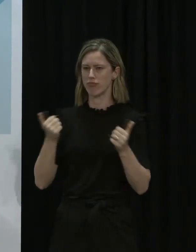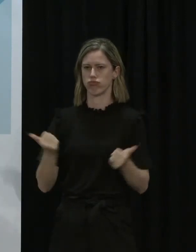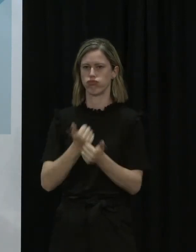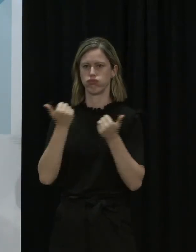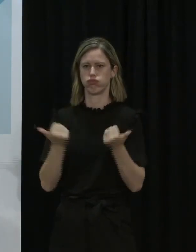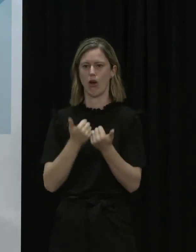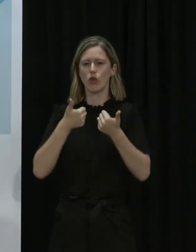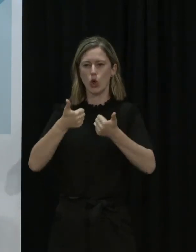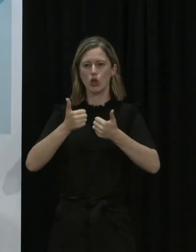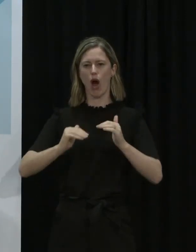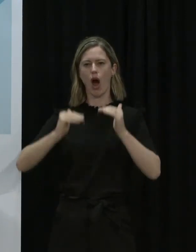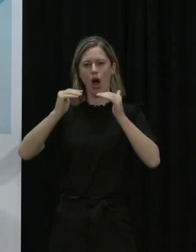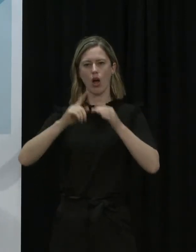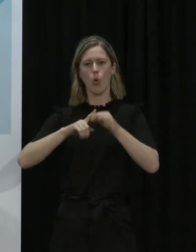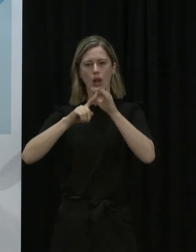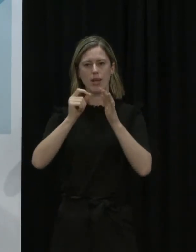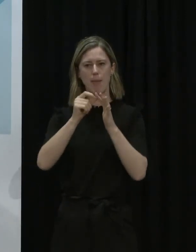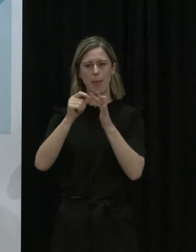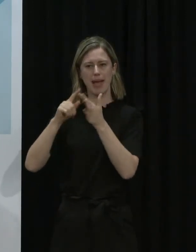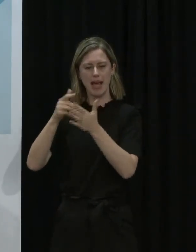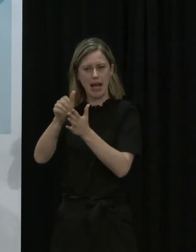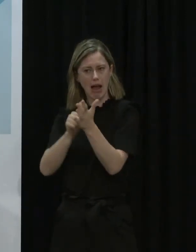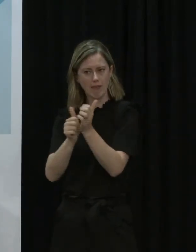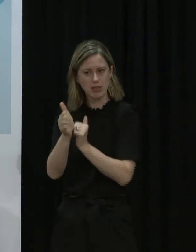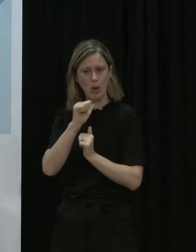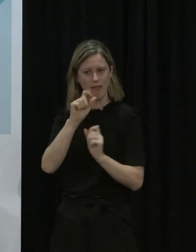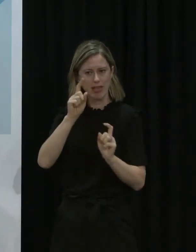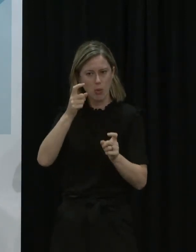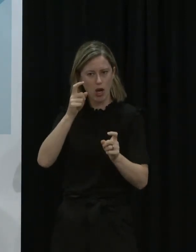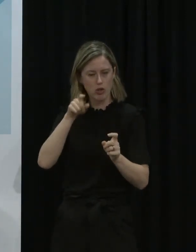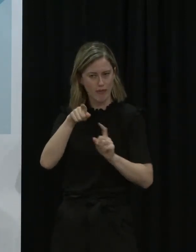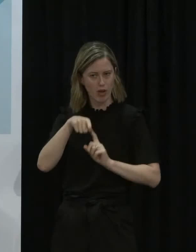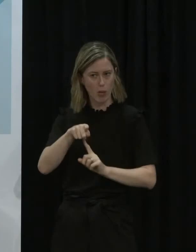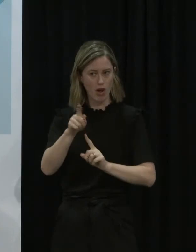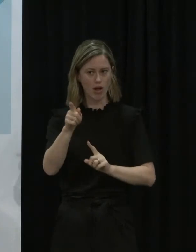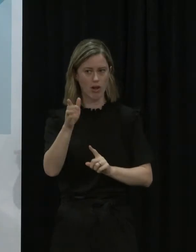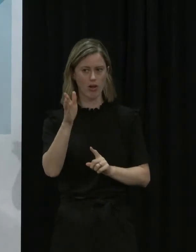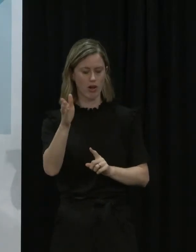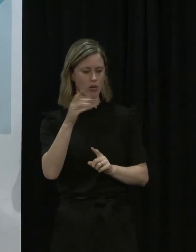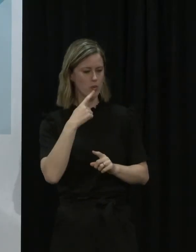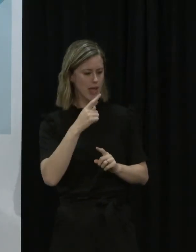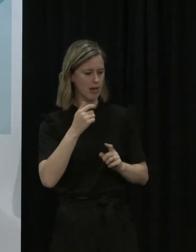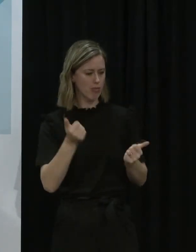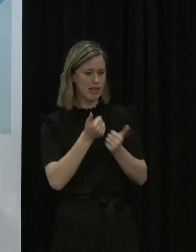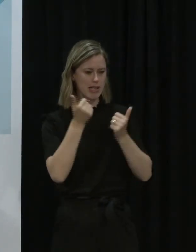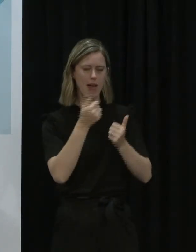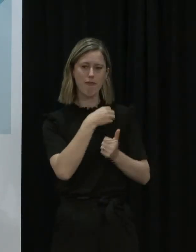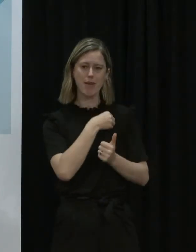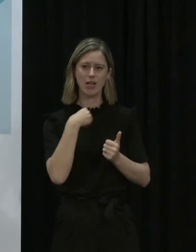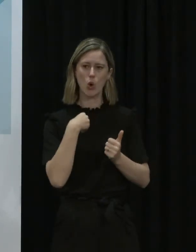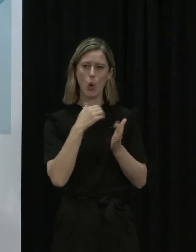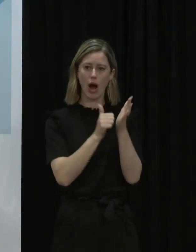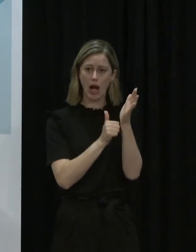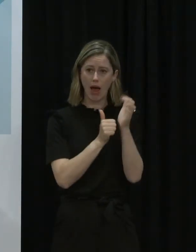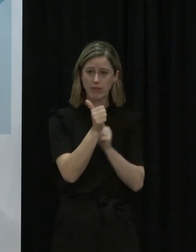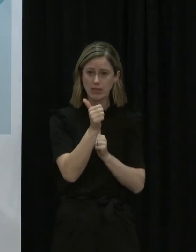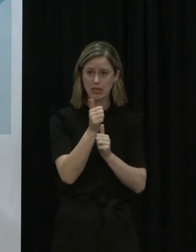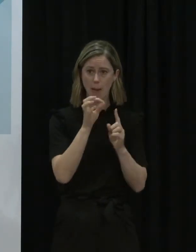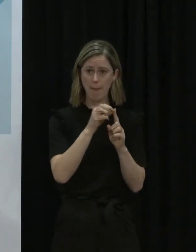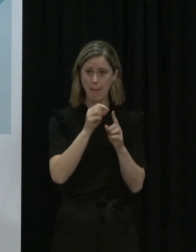would be surprised because we have an incredibly good supply of gloves here in our PPE stores. So I'm happy to follow